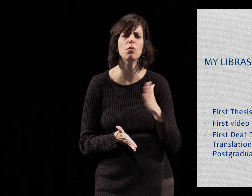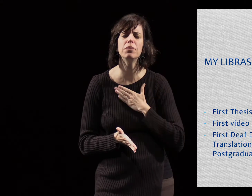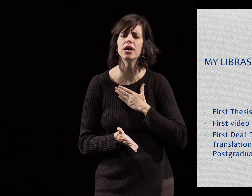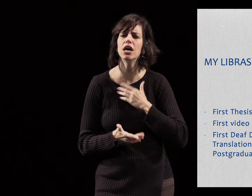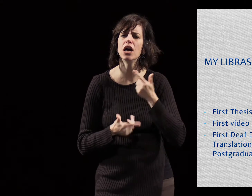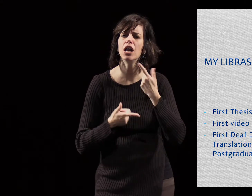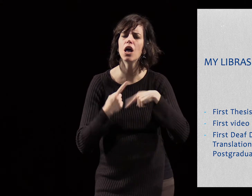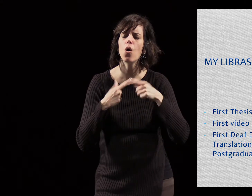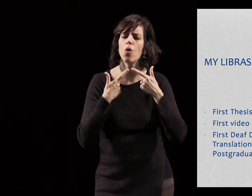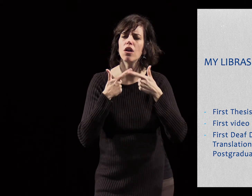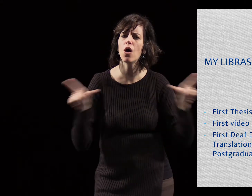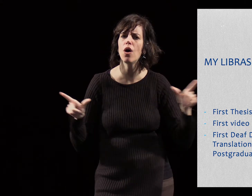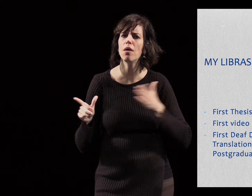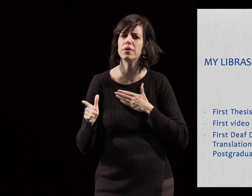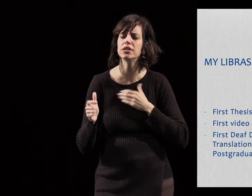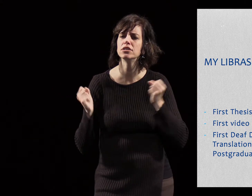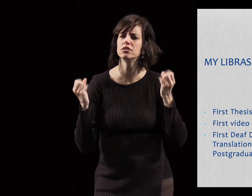It was a huge struggle.